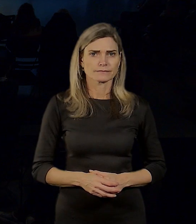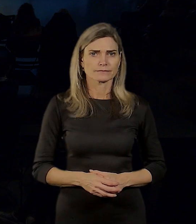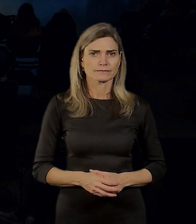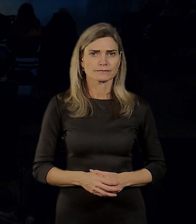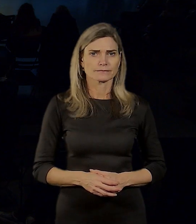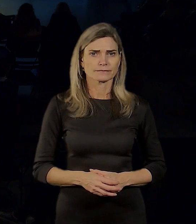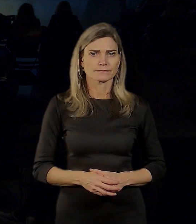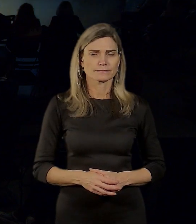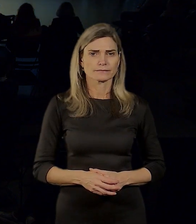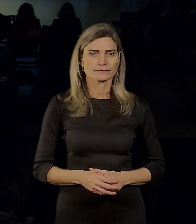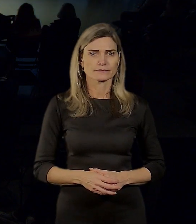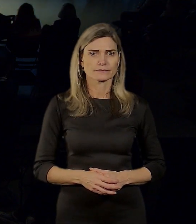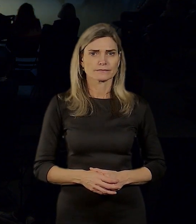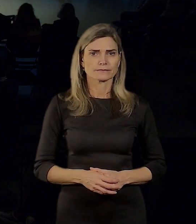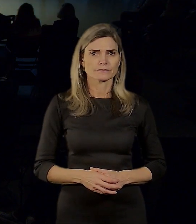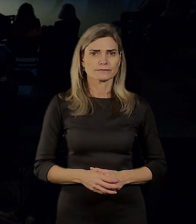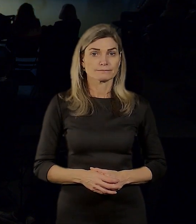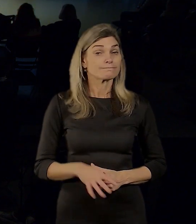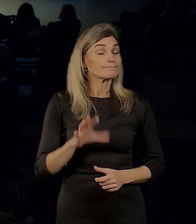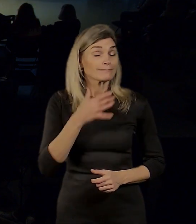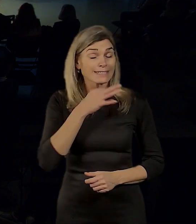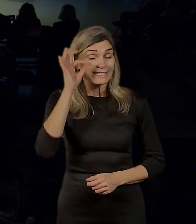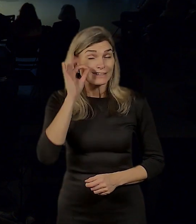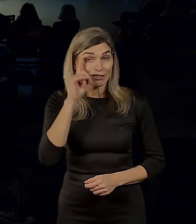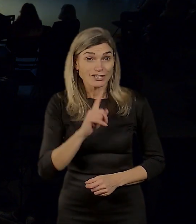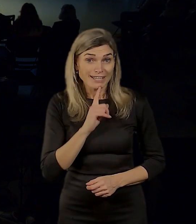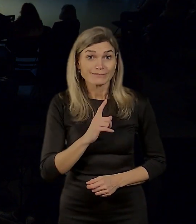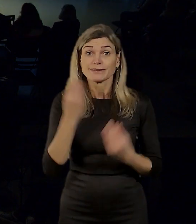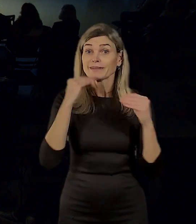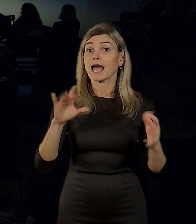Prague Tomorrow signifies that the project in some way shows